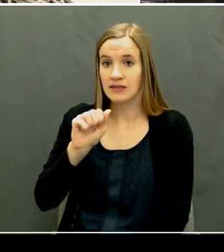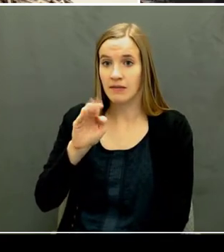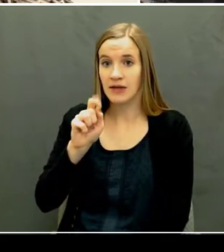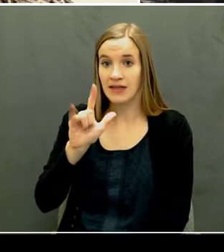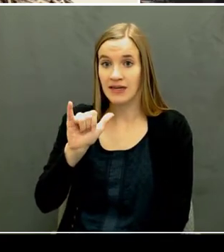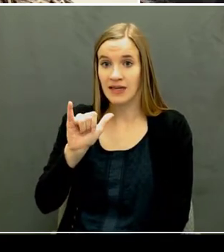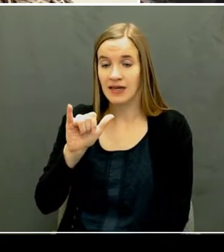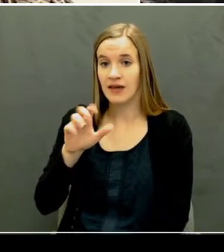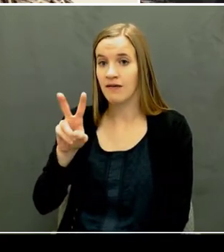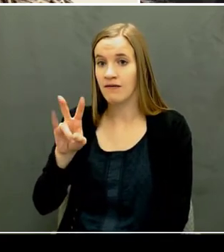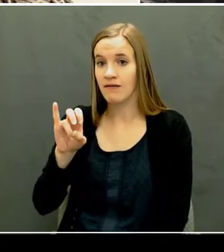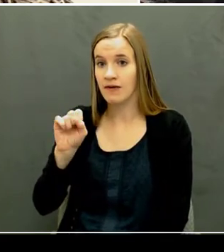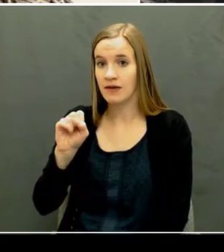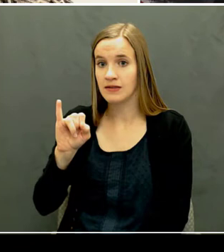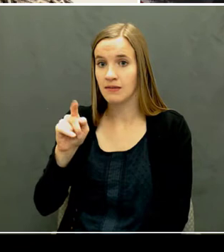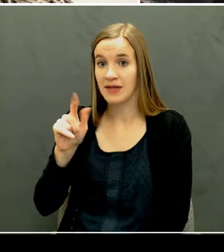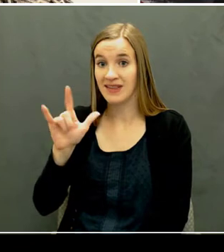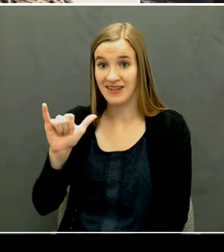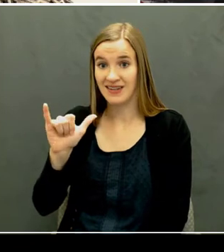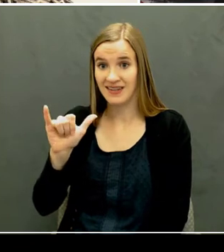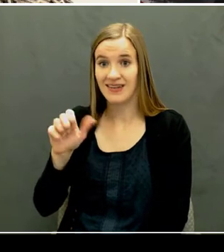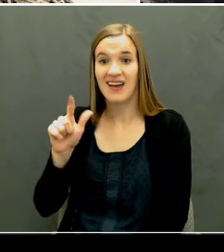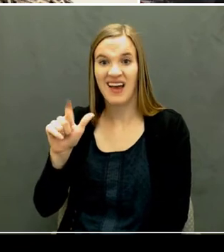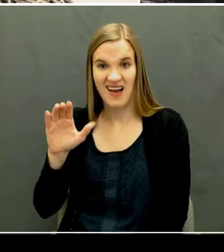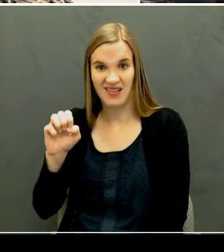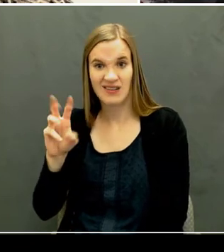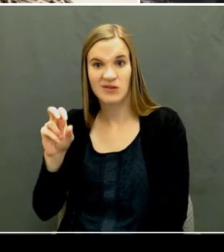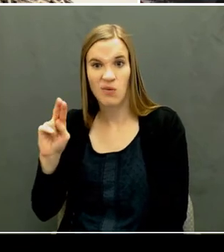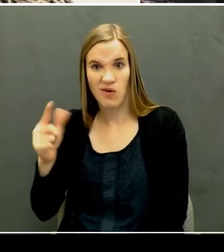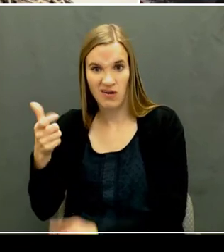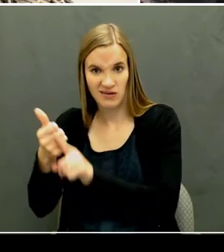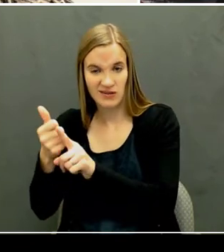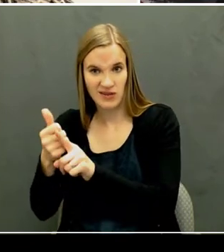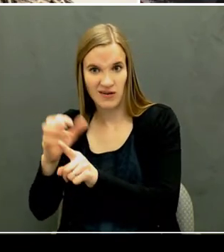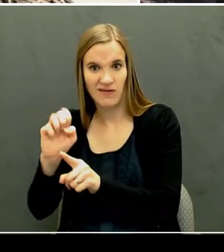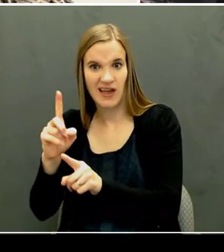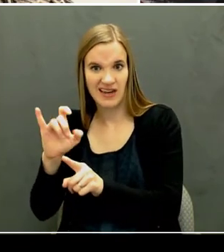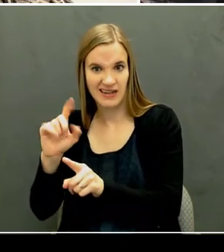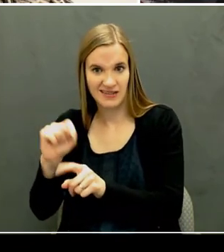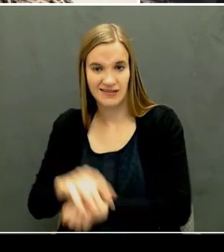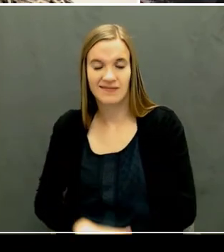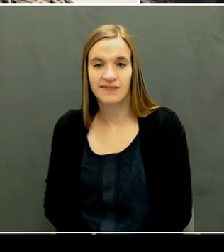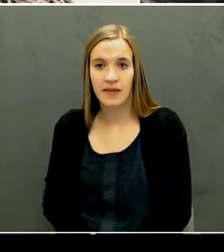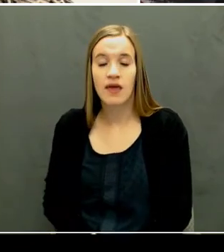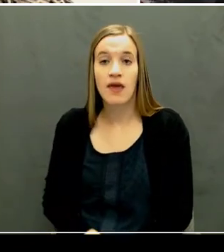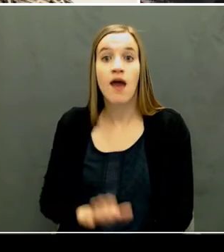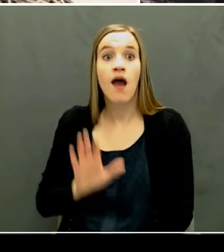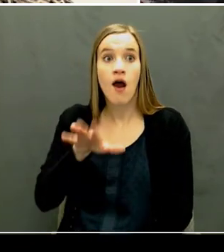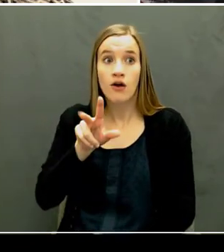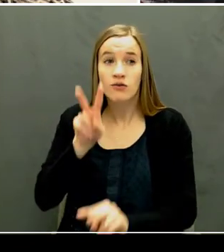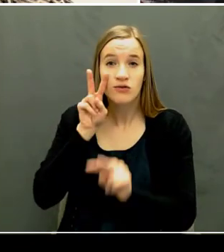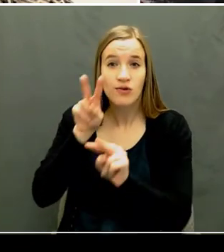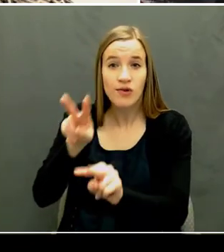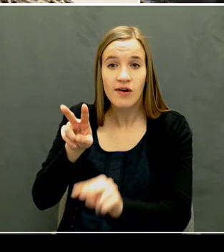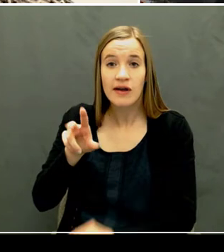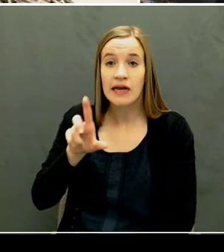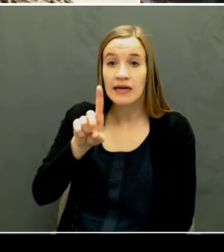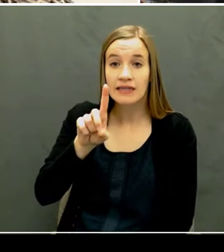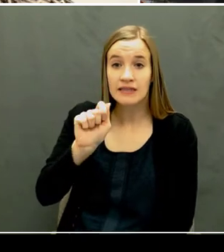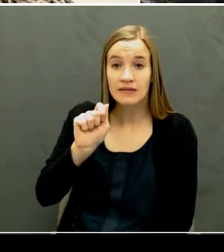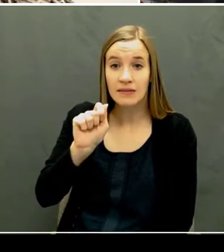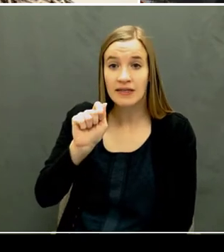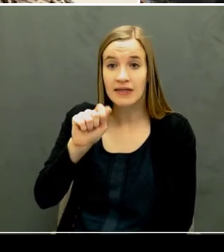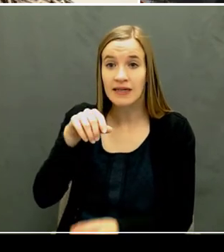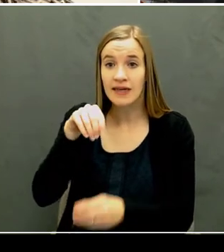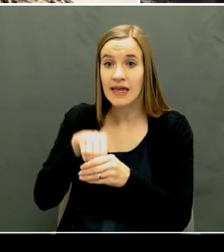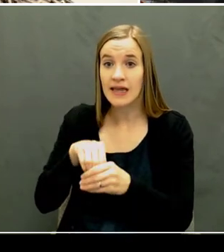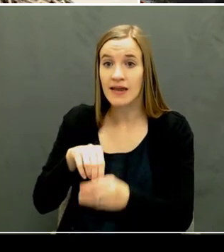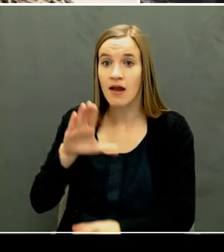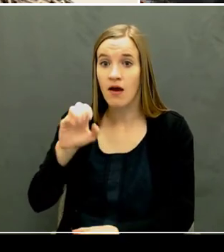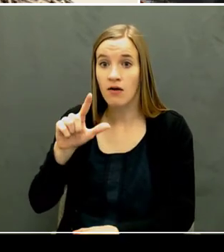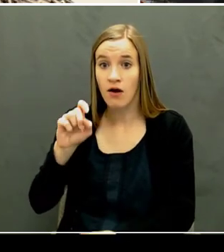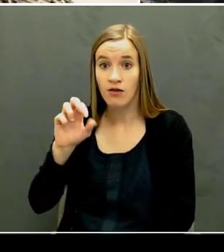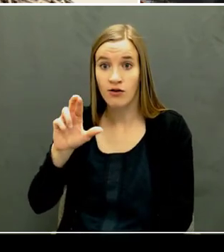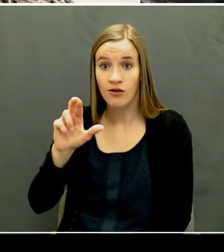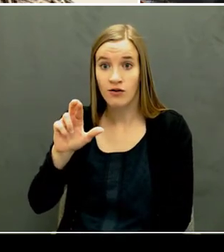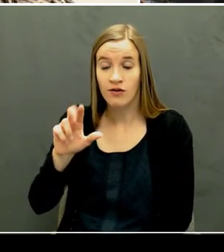to take a look at the ADA 30 in Color list of essays that are on that website and, and read